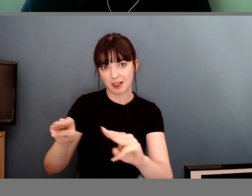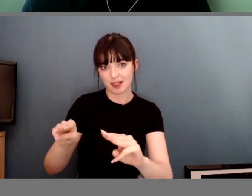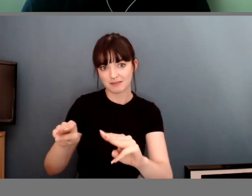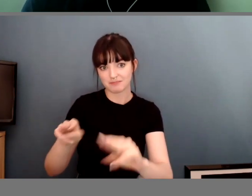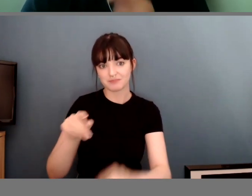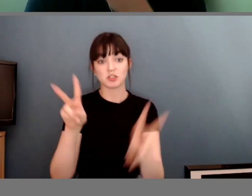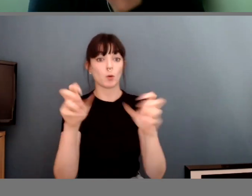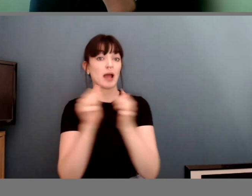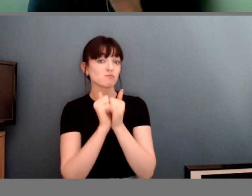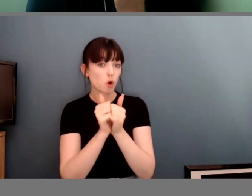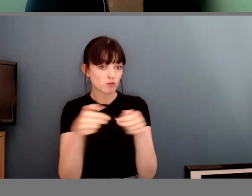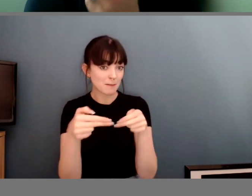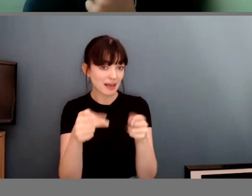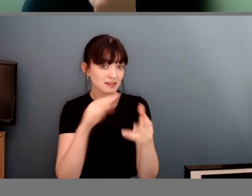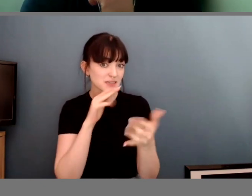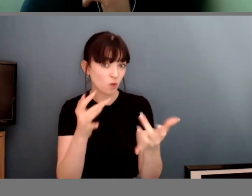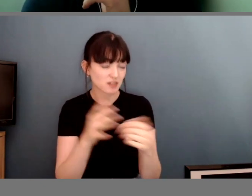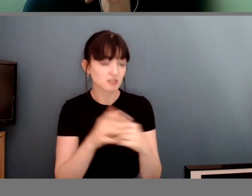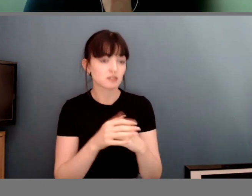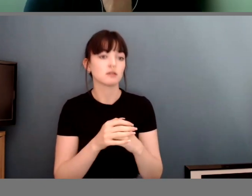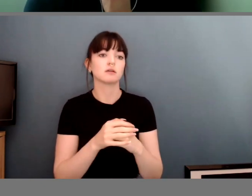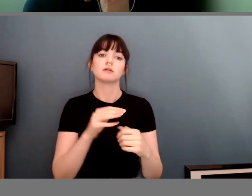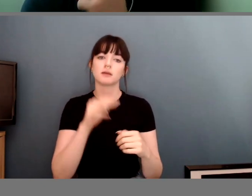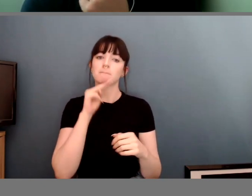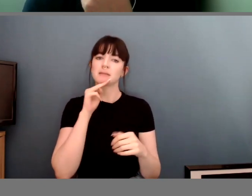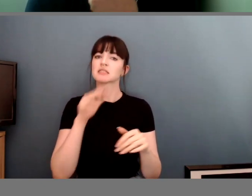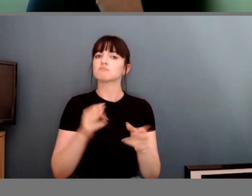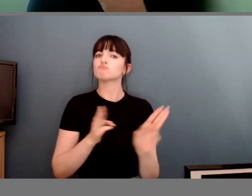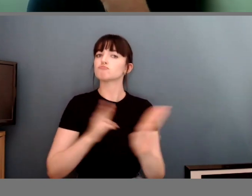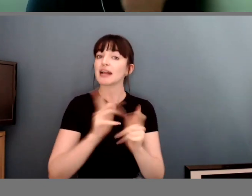practical changes that the employer puts in place to enable employees with a disability to carry